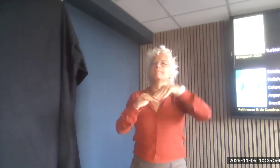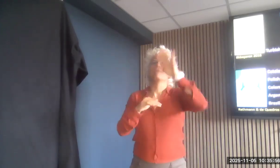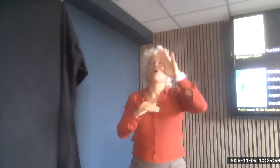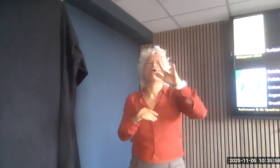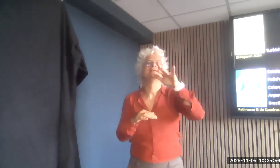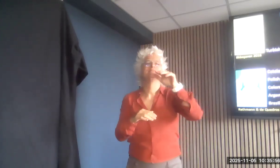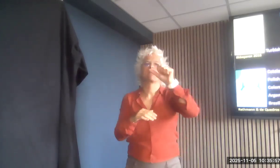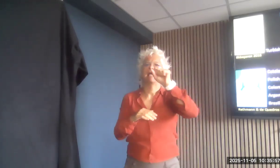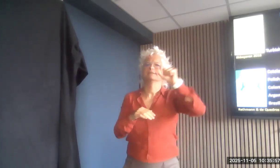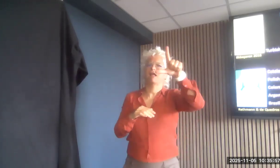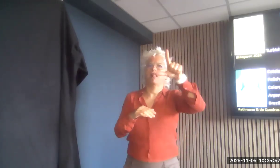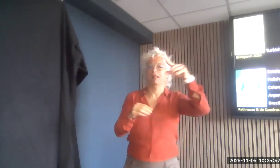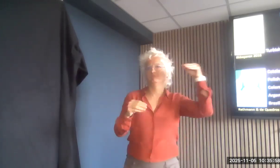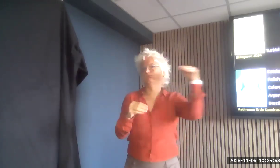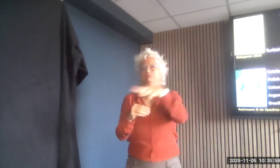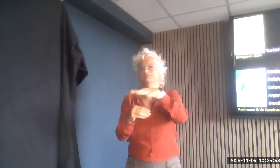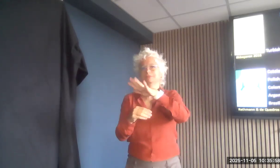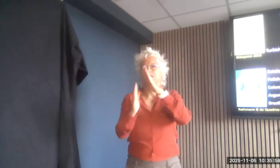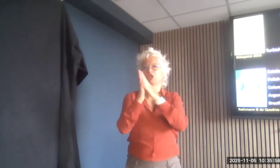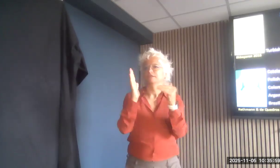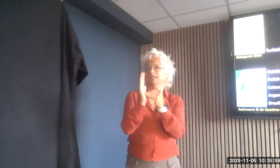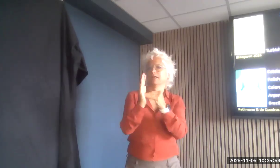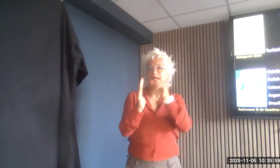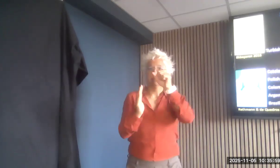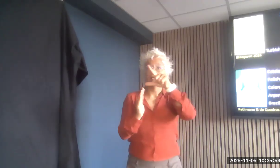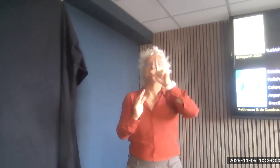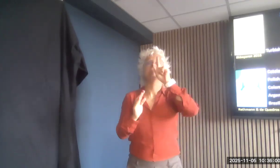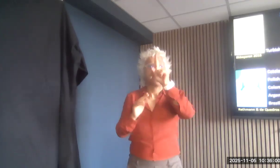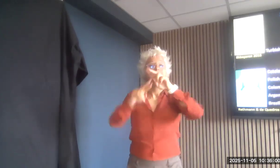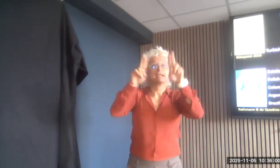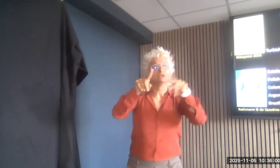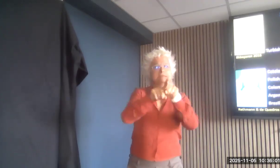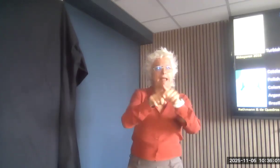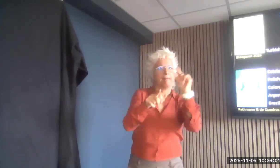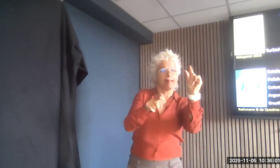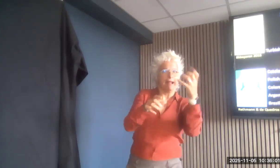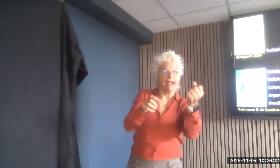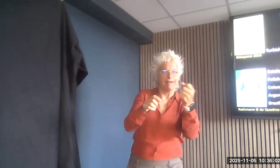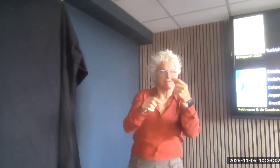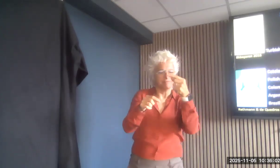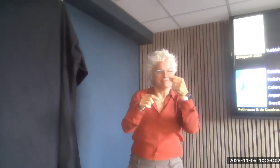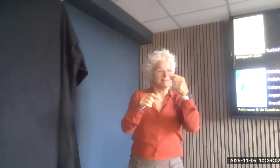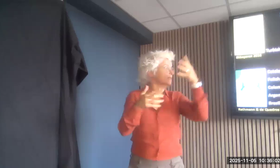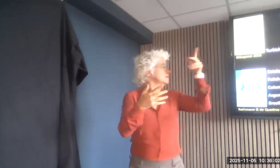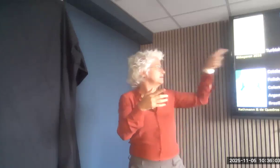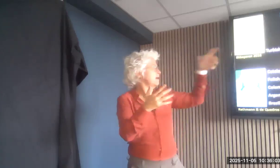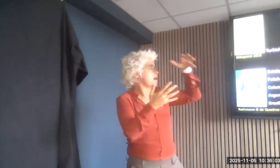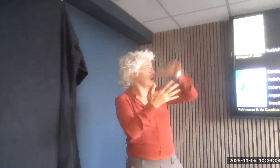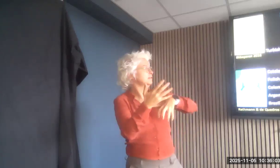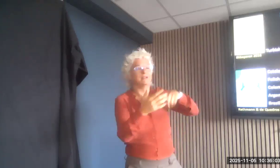The next we have an article from New Zealand. Which talks about the influence of American Sign Language on New Zealand Sign Language.